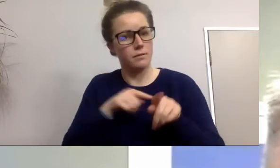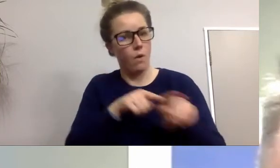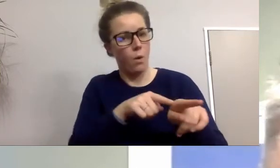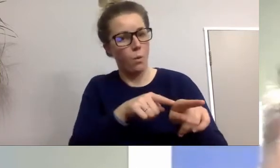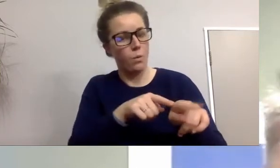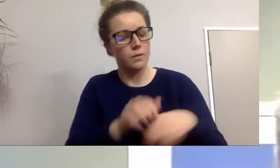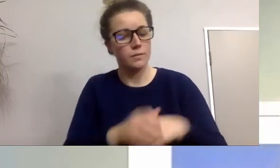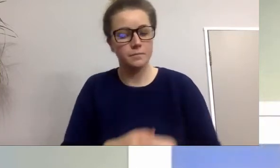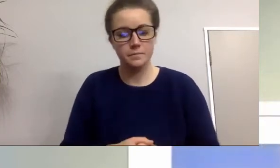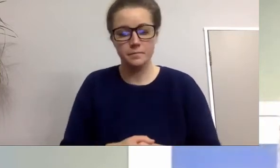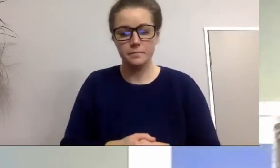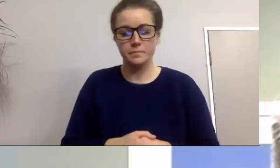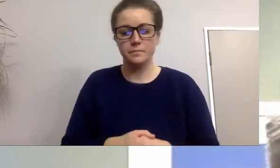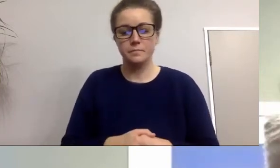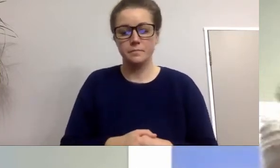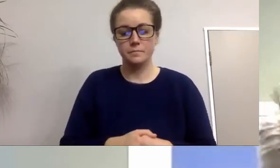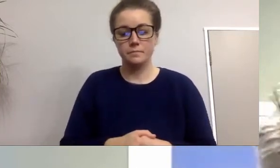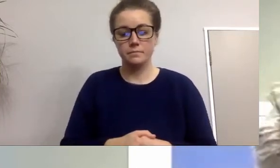when we,